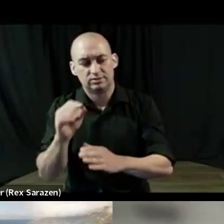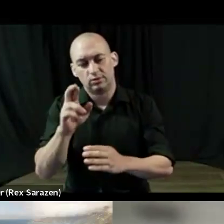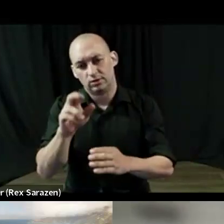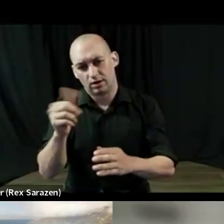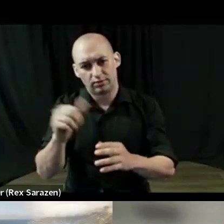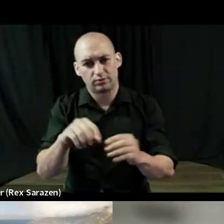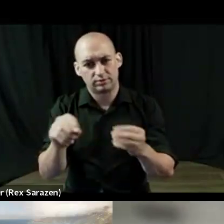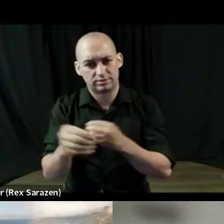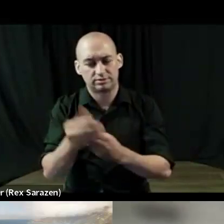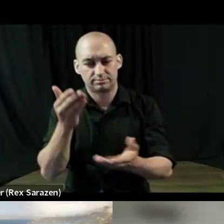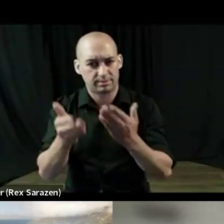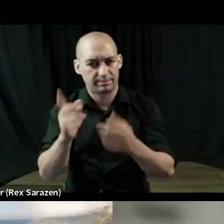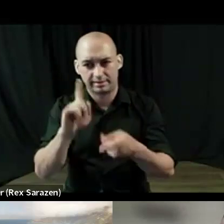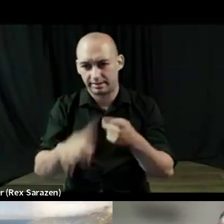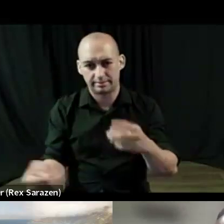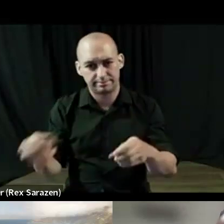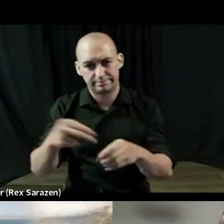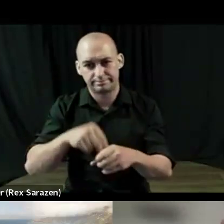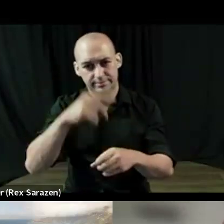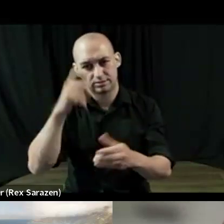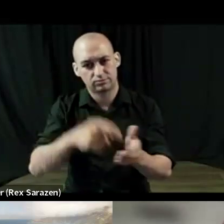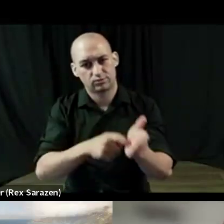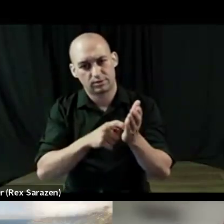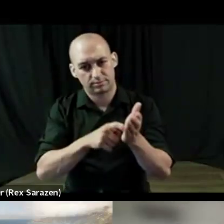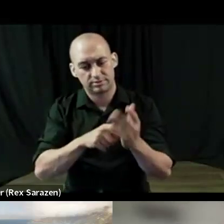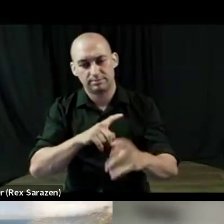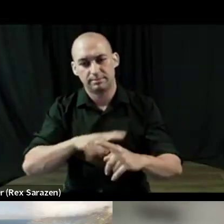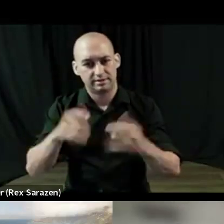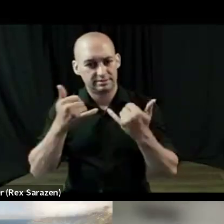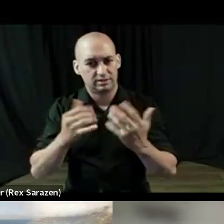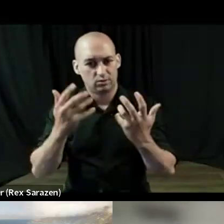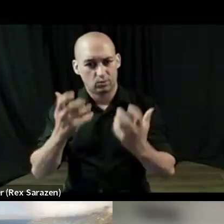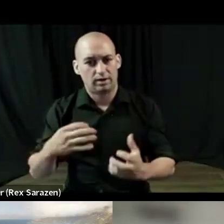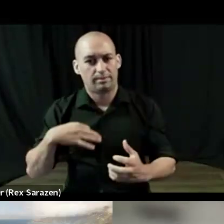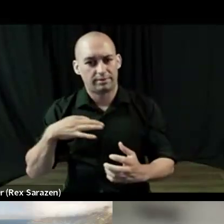funding because of the requirements, but would like to still apply for Digital Equity Capacity